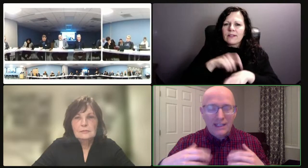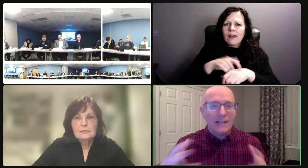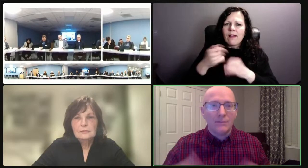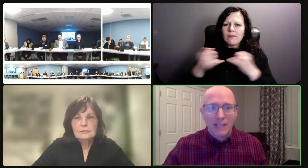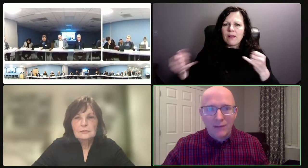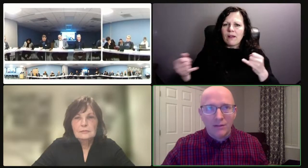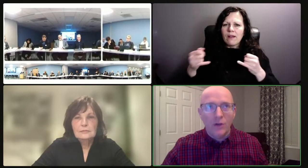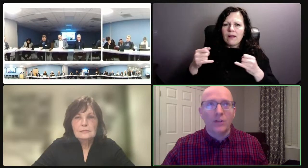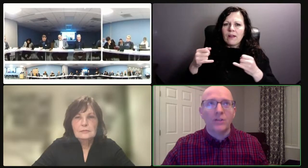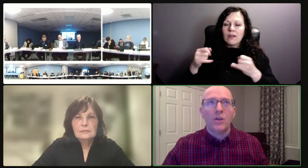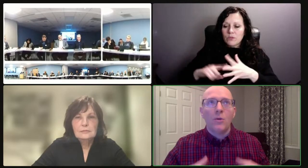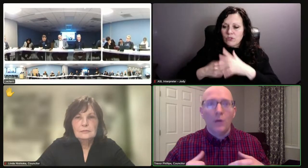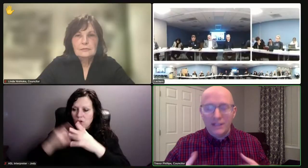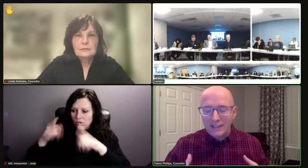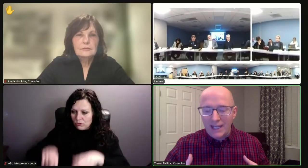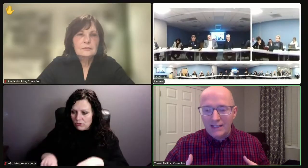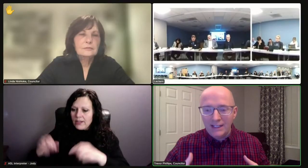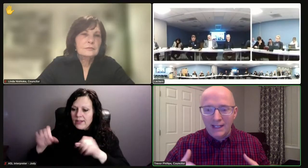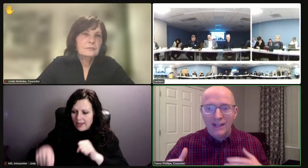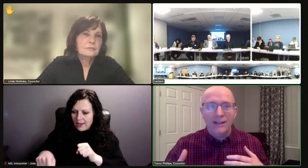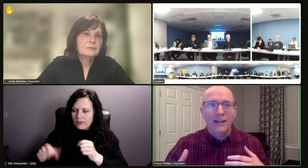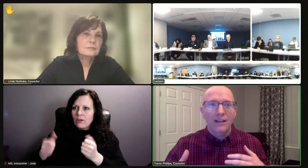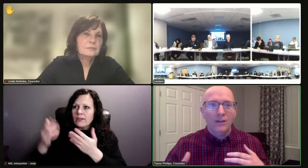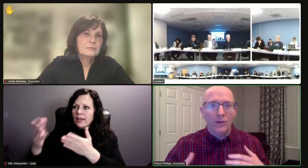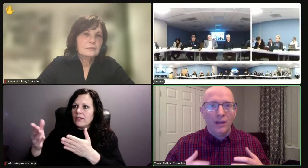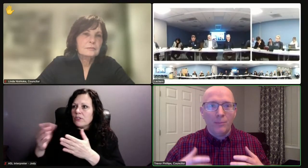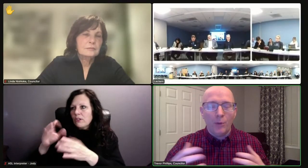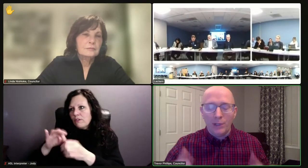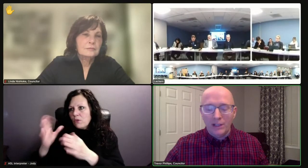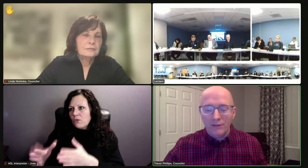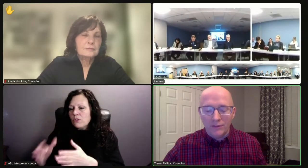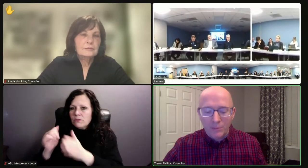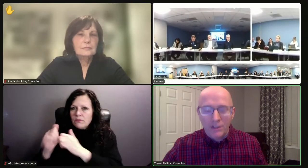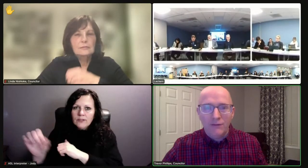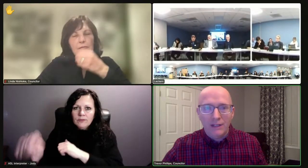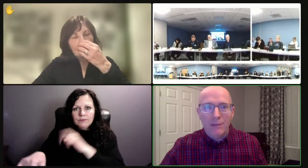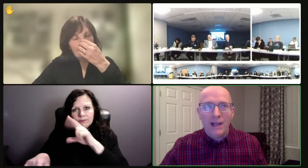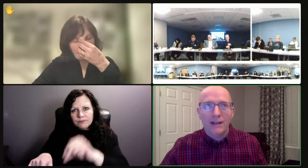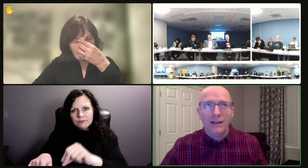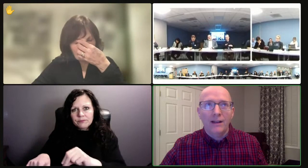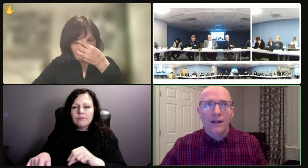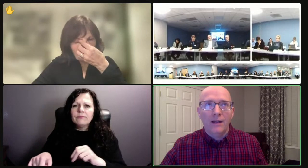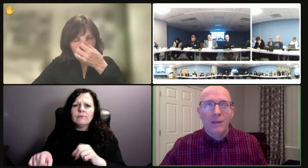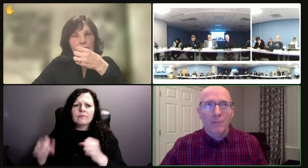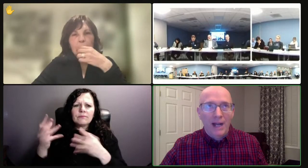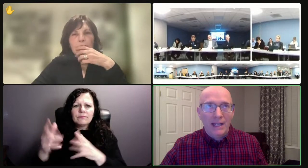THAT BUT OF ALL OF THEM. WE'D LIKE THE REALISTIC